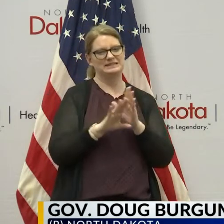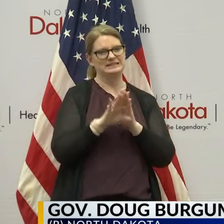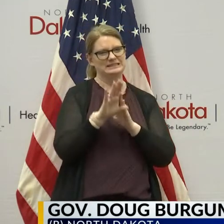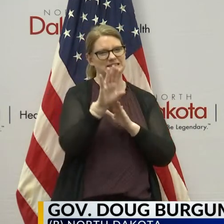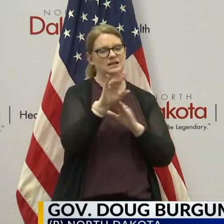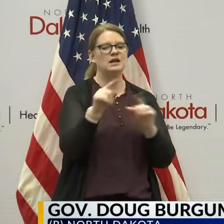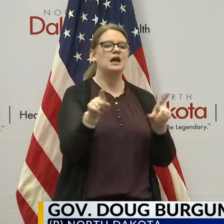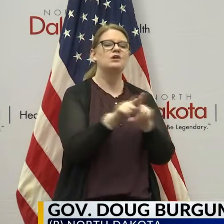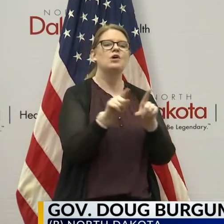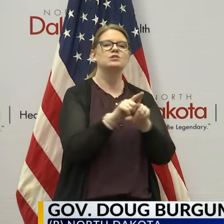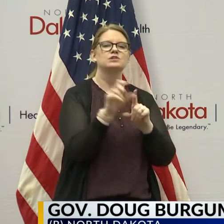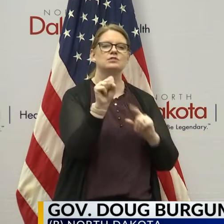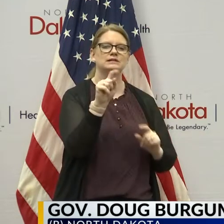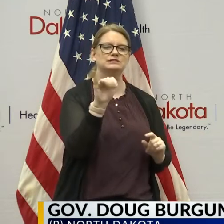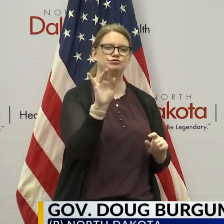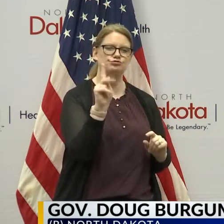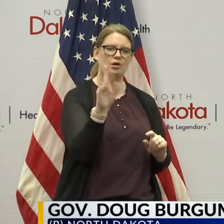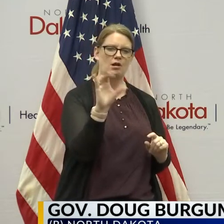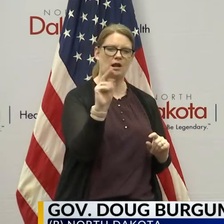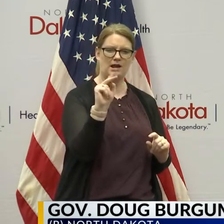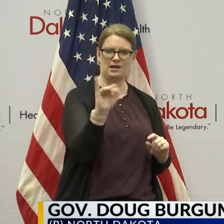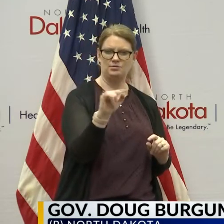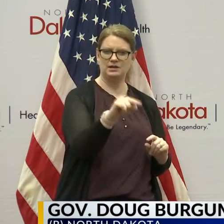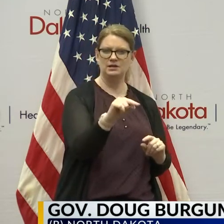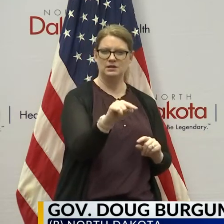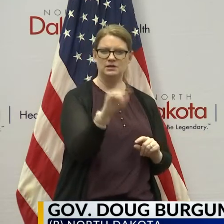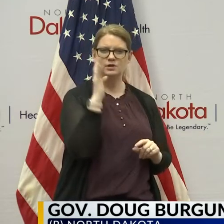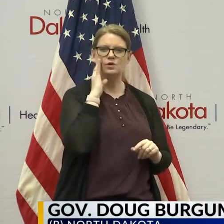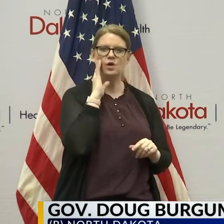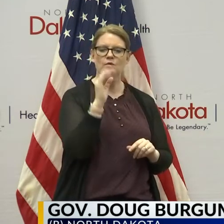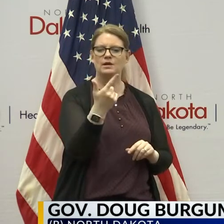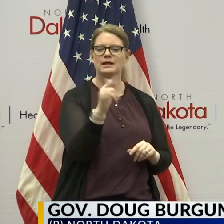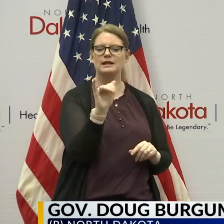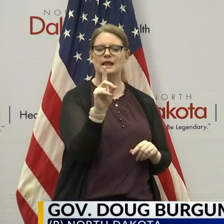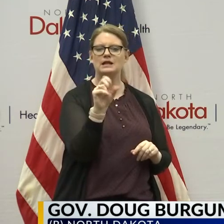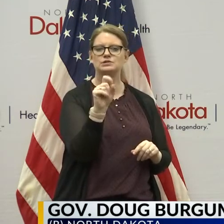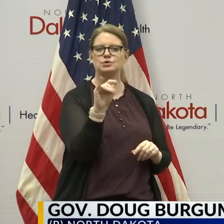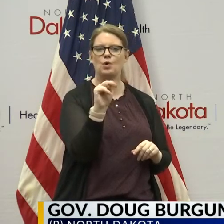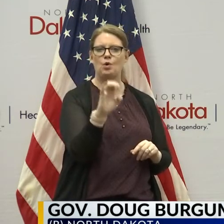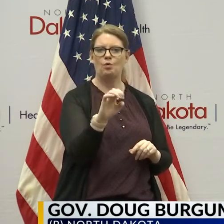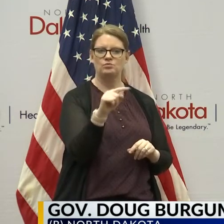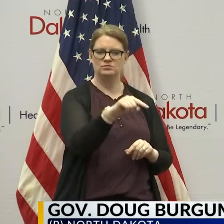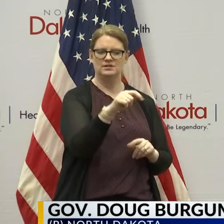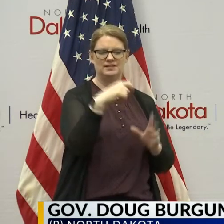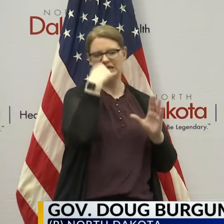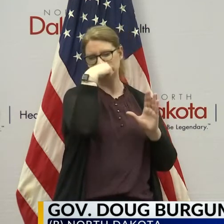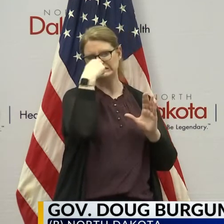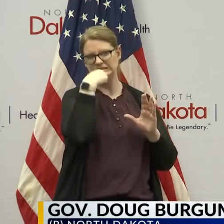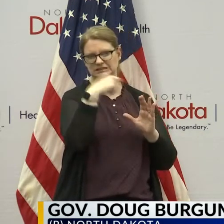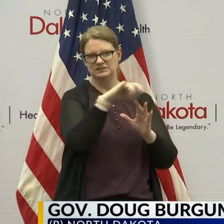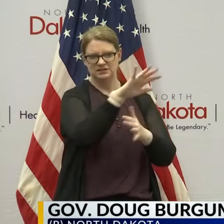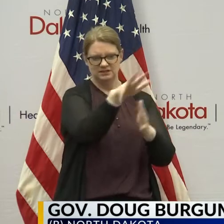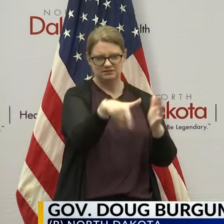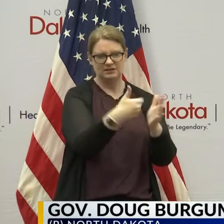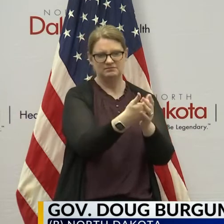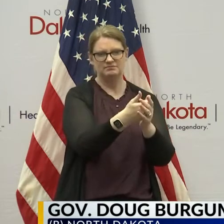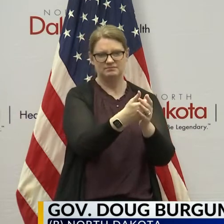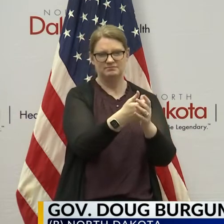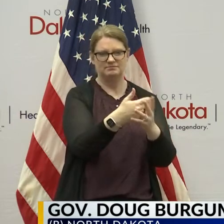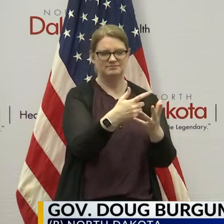IN YET. I'M SURE WE WILL SEE TESTING PER CAPITA CONTINUING TO CLIMB UP AND START COUNTY WHERE